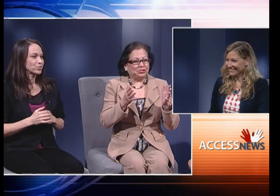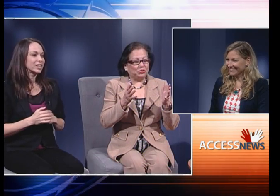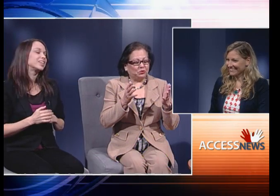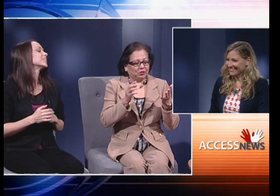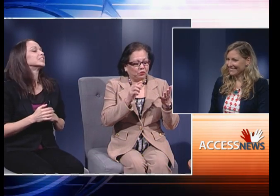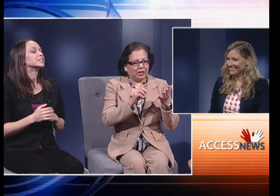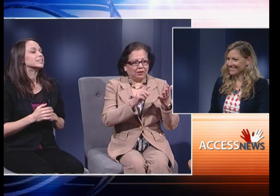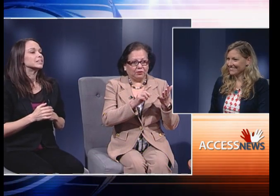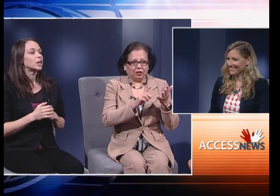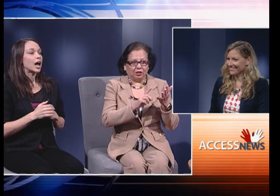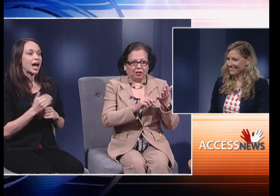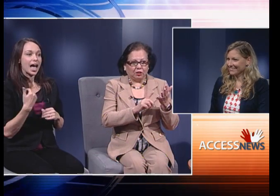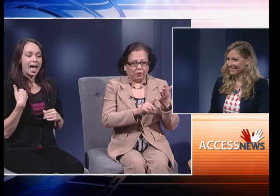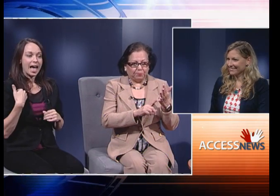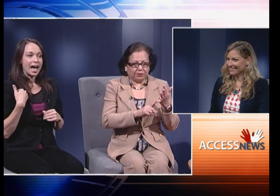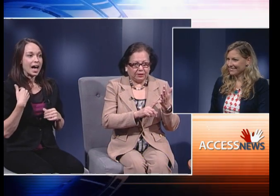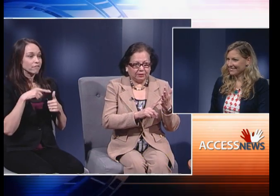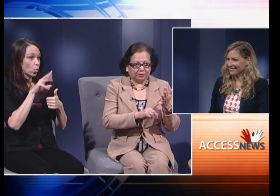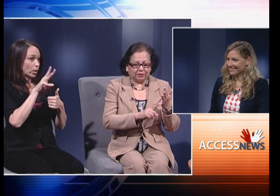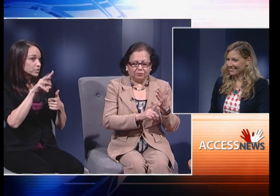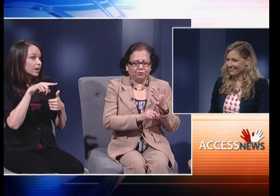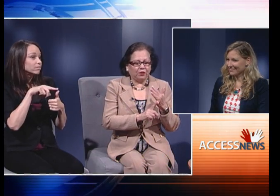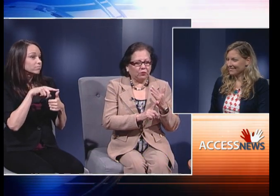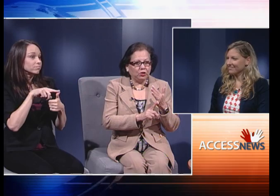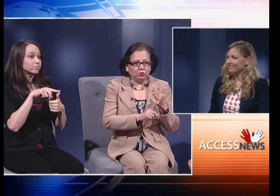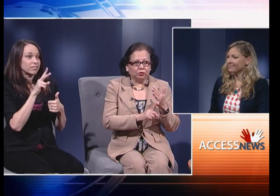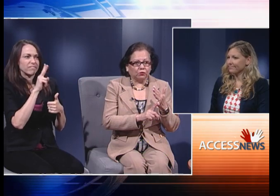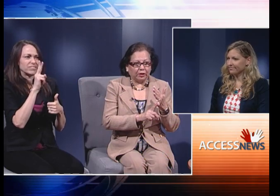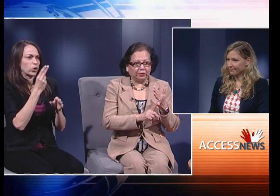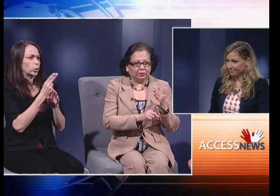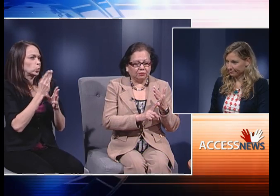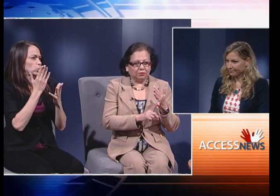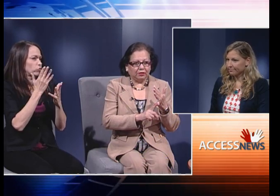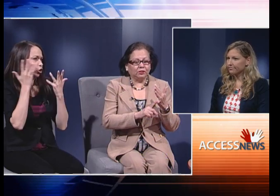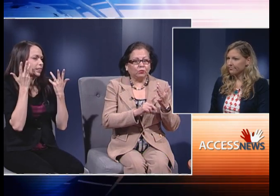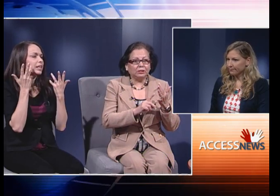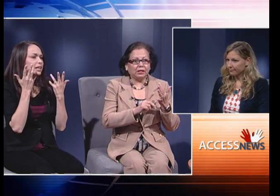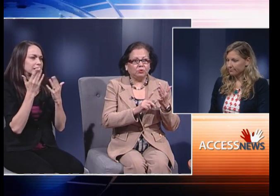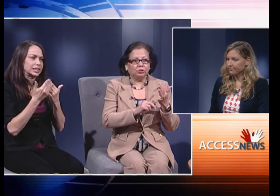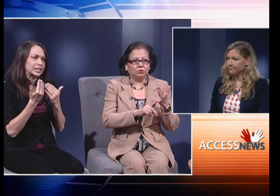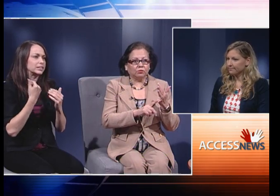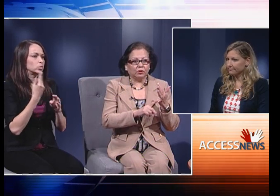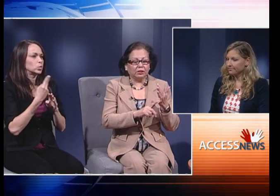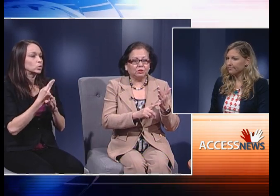So we have a website that's very user friendly. And the reason I know it's user friendly is